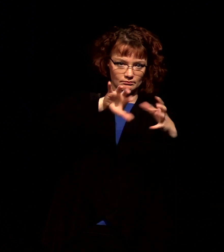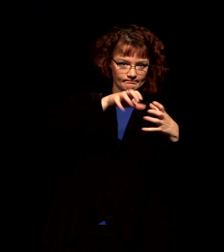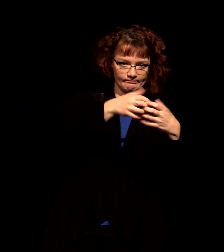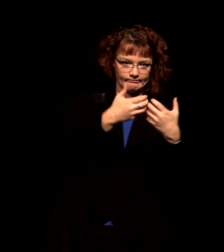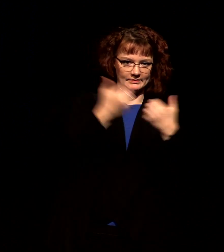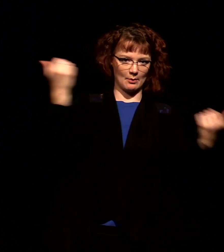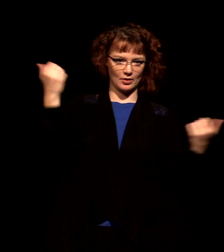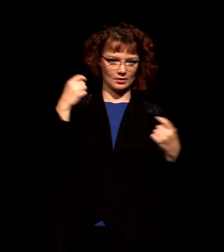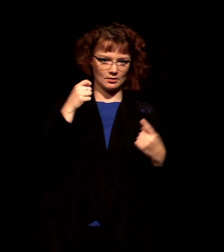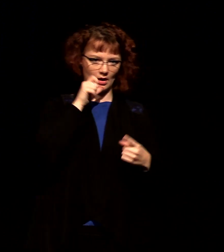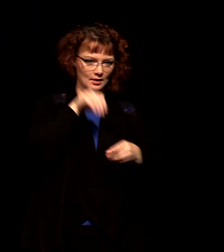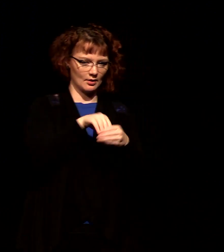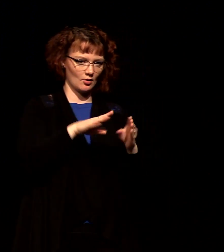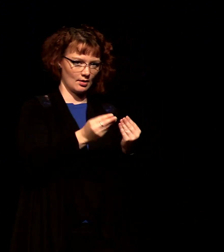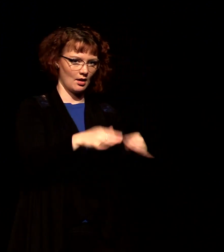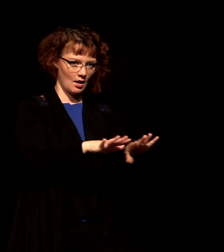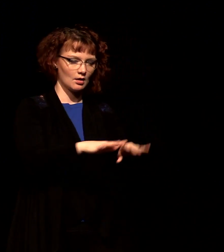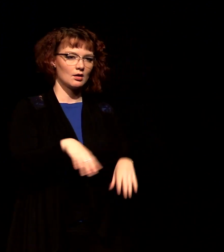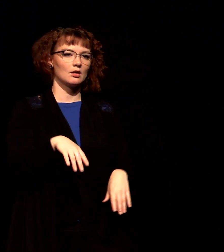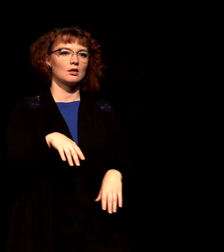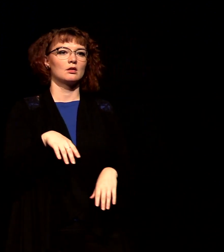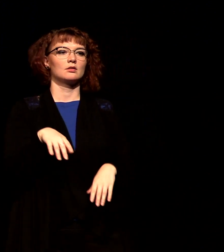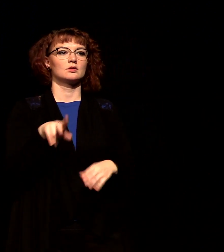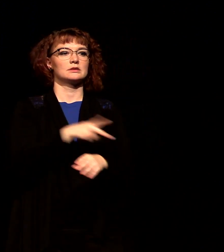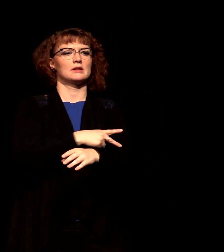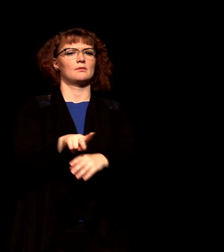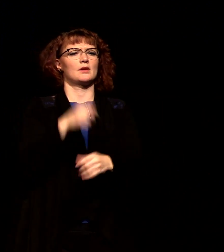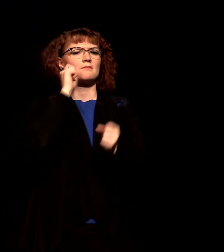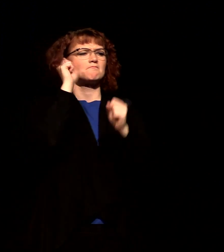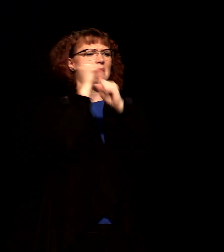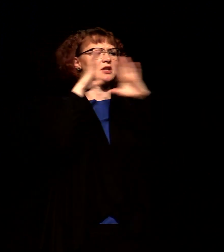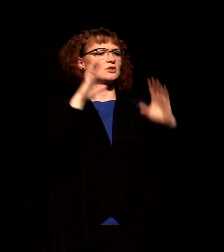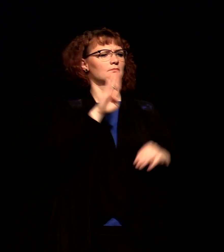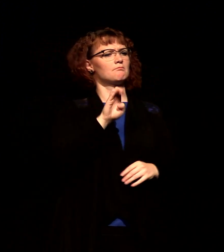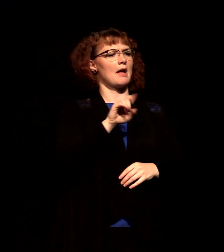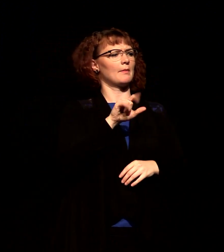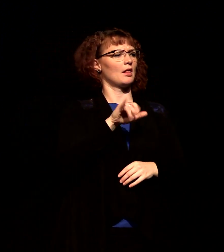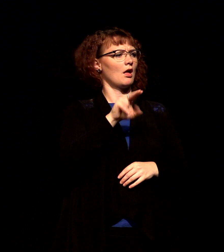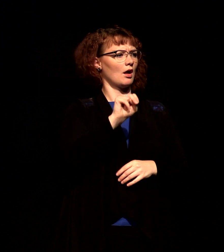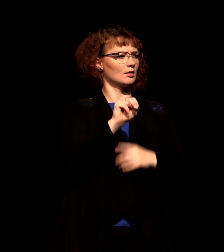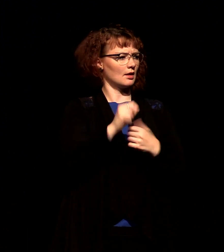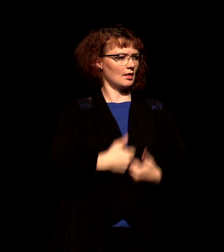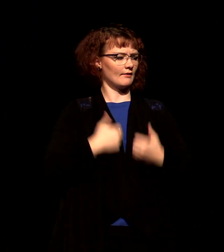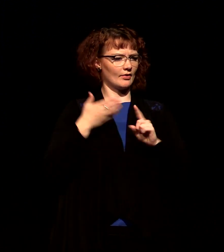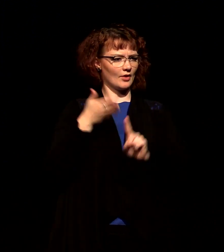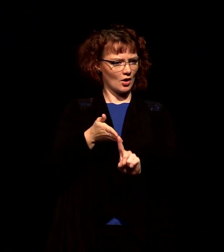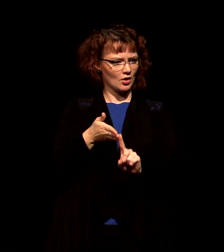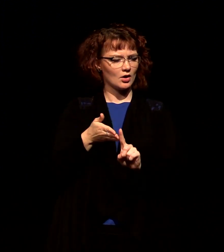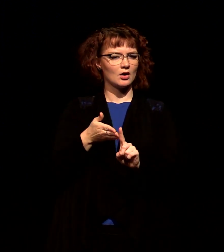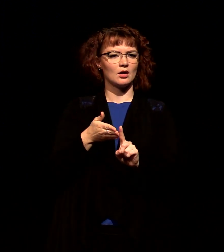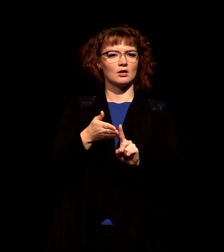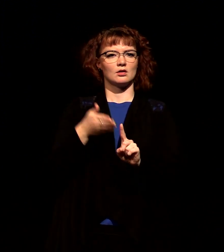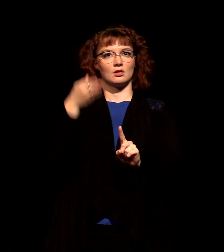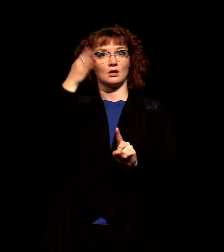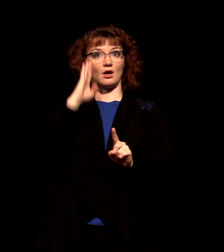psalmist. Now these Israelites are living in Babylon. God had said, you're going to be there for 70 years, settle down,